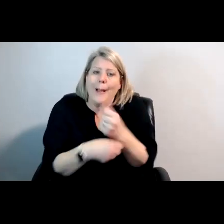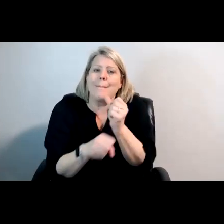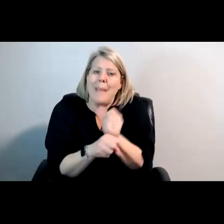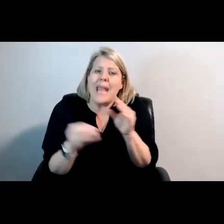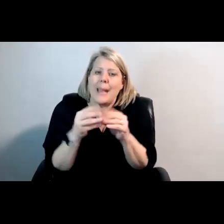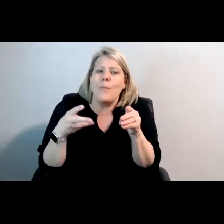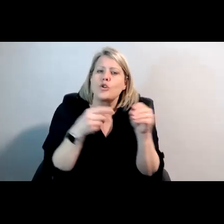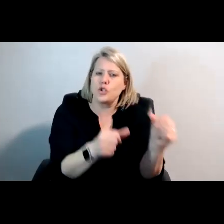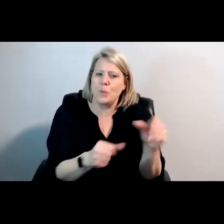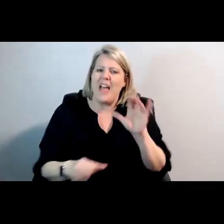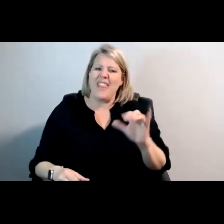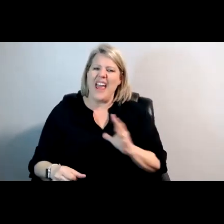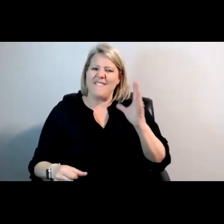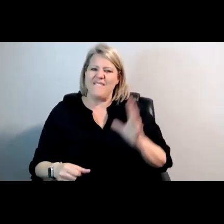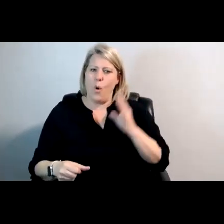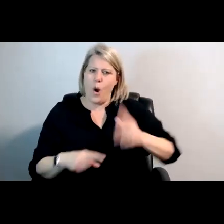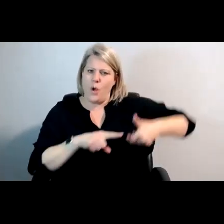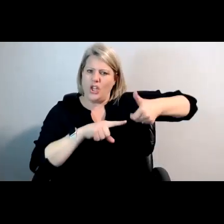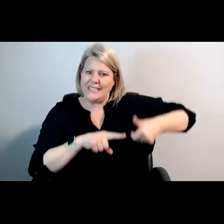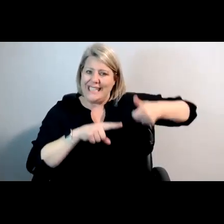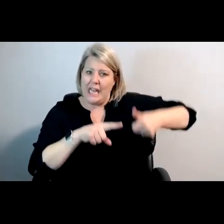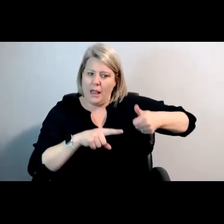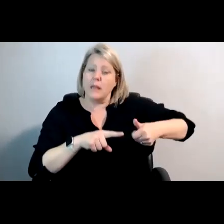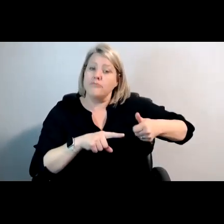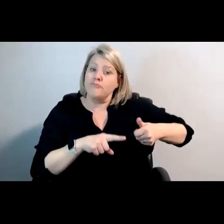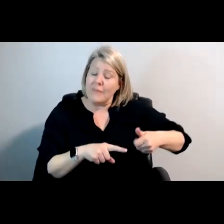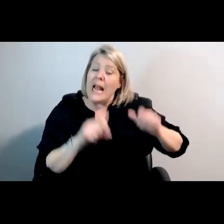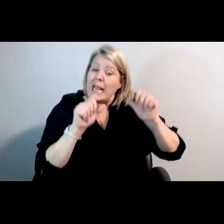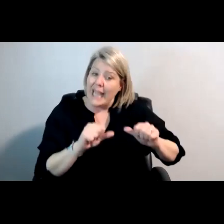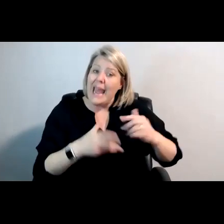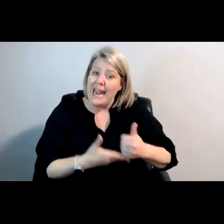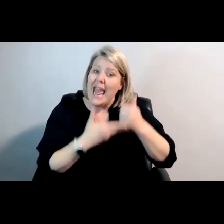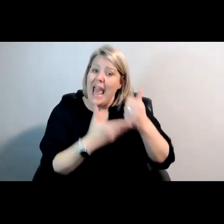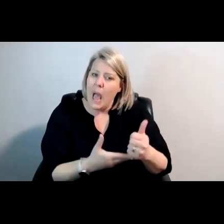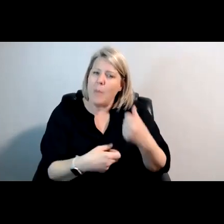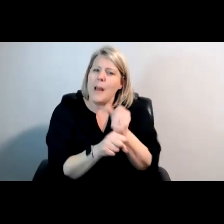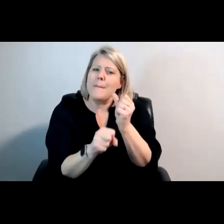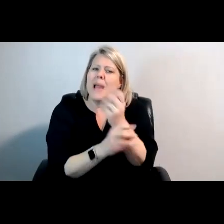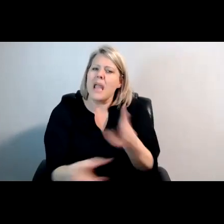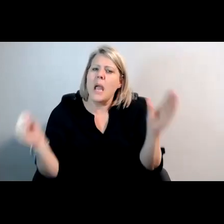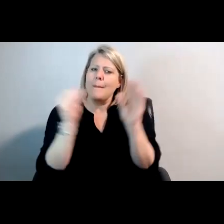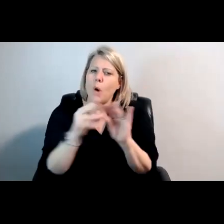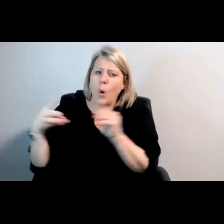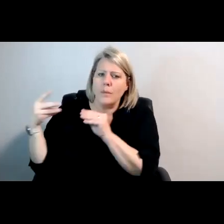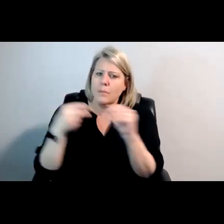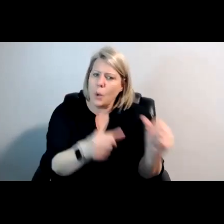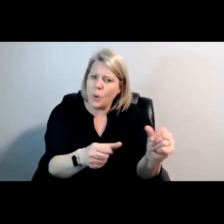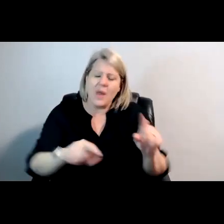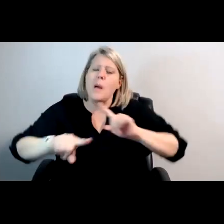seeing that official seal for third parties, by third parties can really facilitate the process, but it's not legally required.